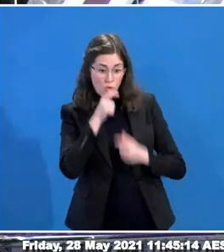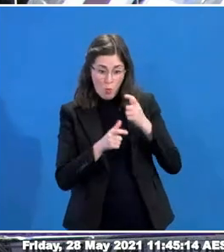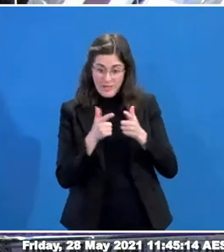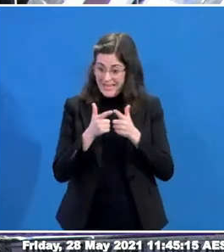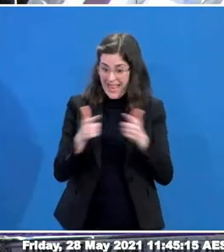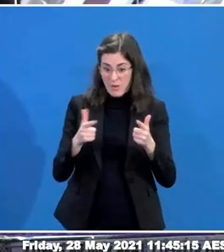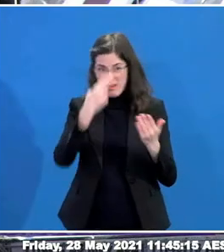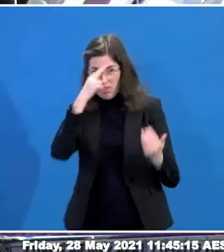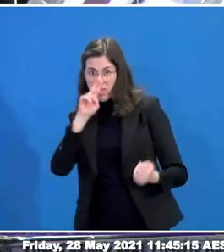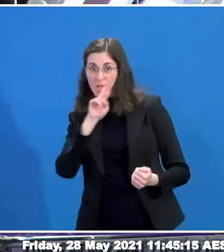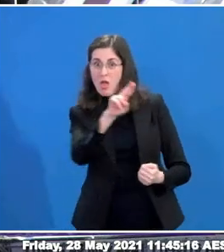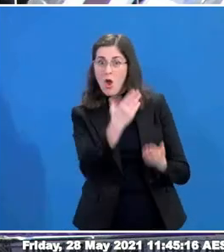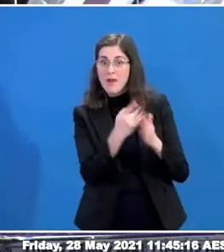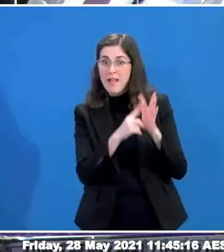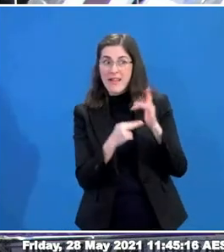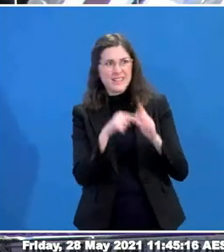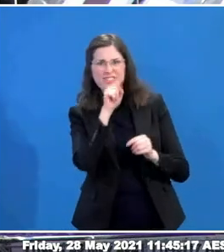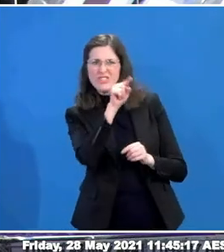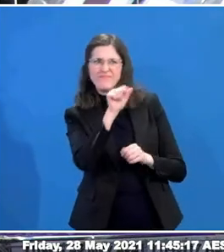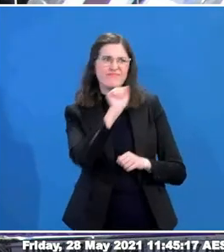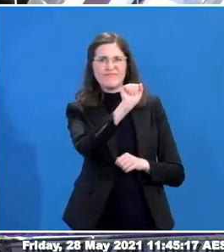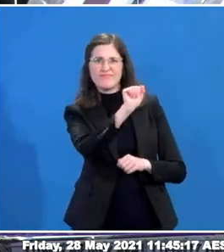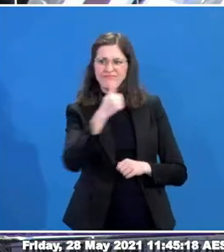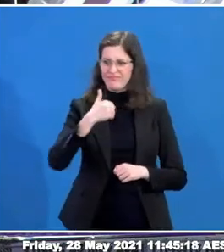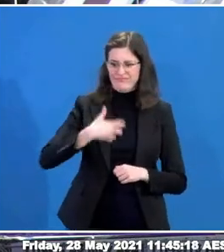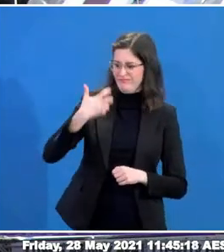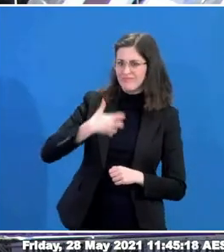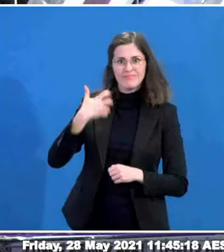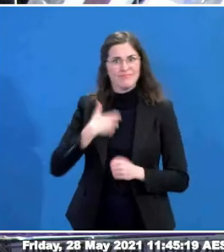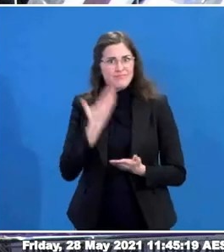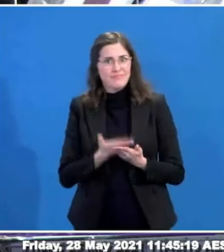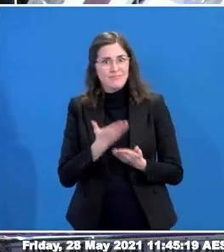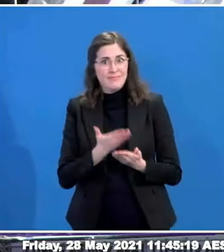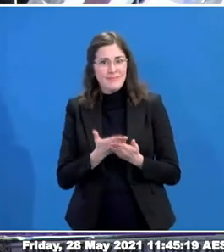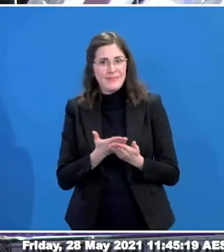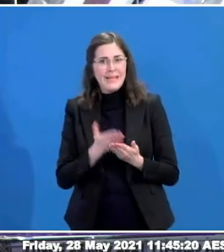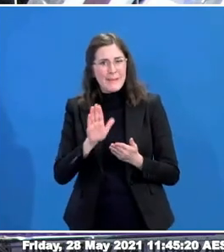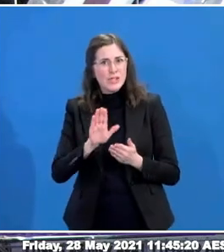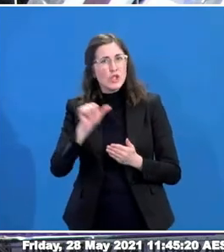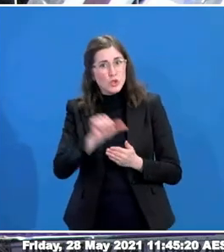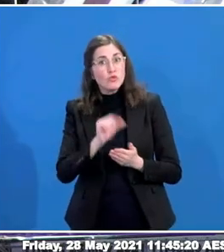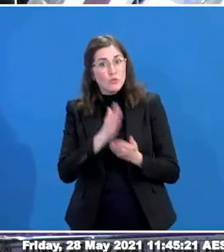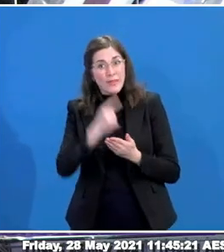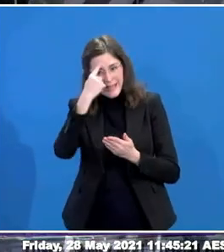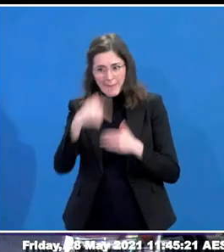challenging, rather than on managing how to respond to the behaviours is where the focus should be?